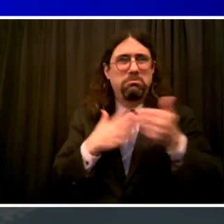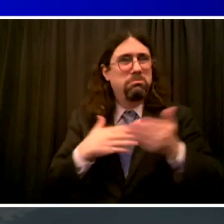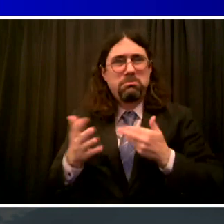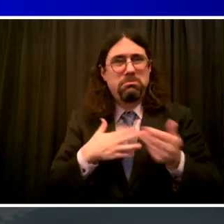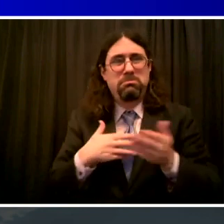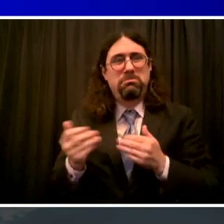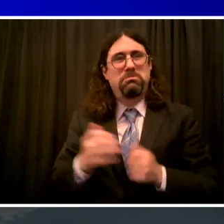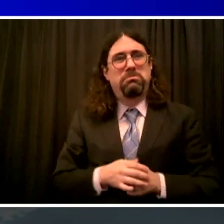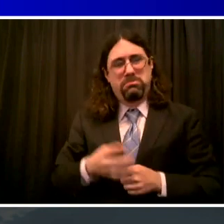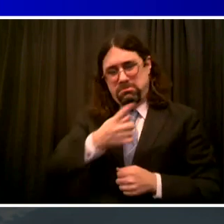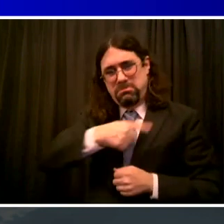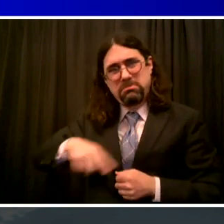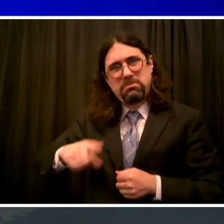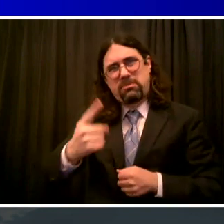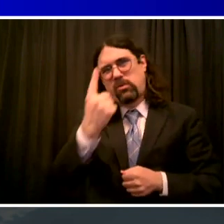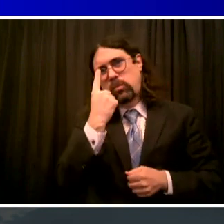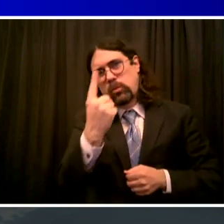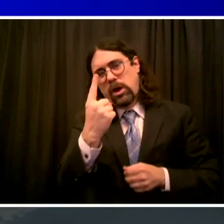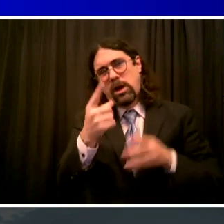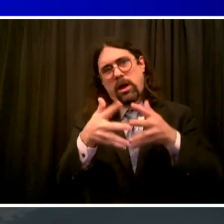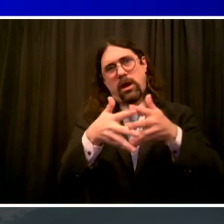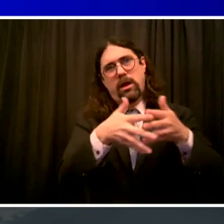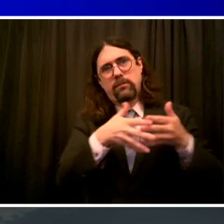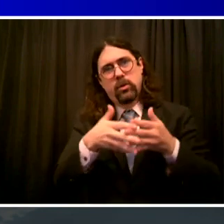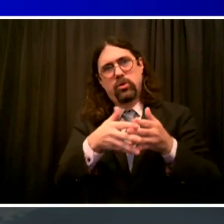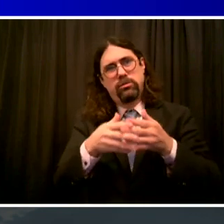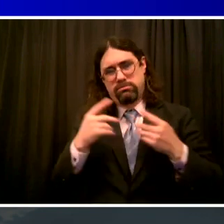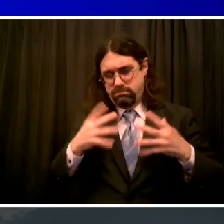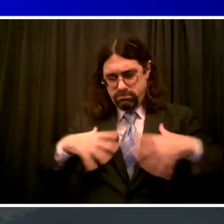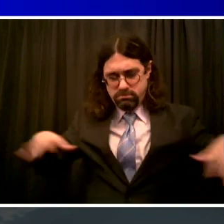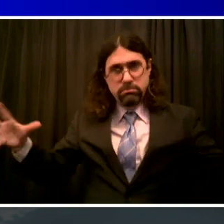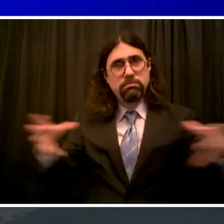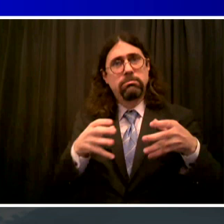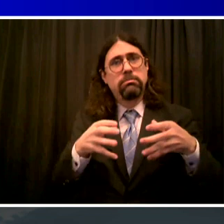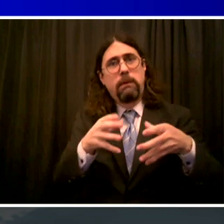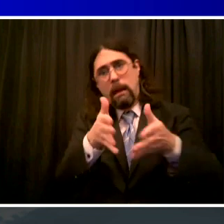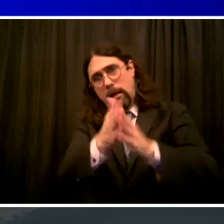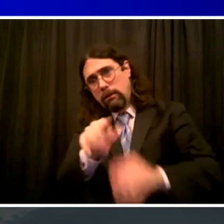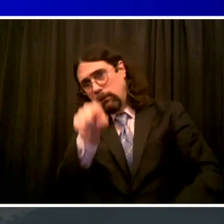WE NEED YOU. YOU SAY THE WORD, AND THE U.S. SENE ATWI LL LFOLOW.